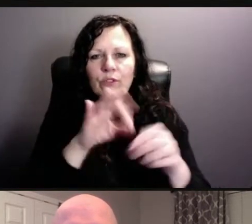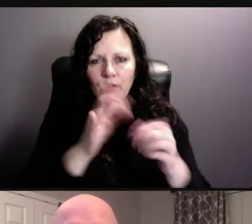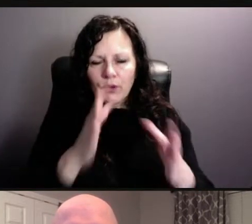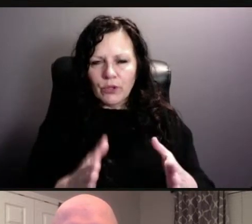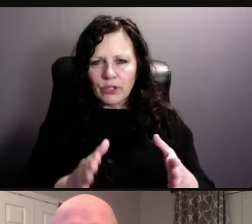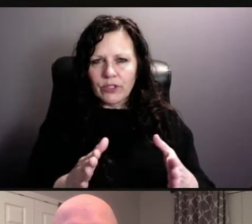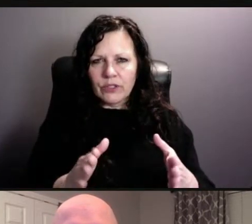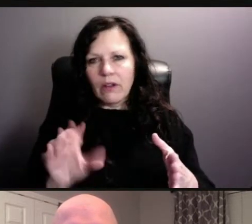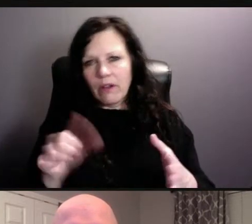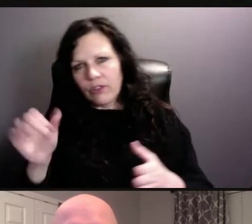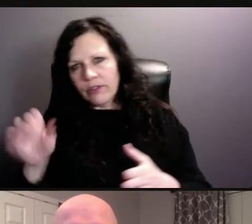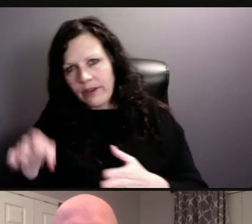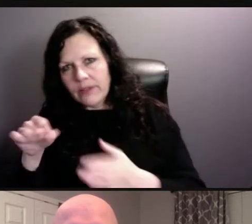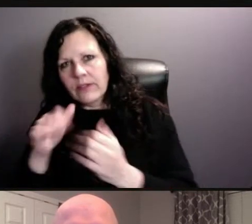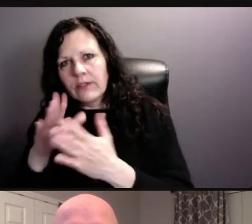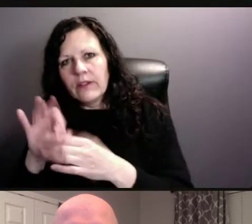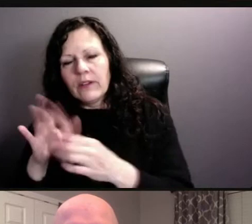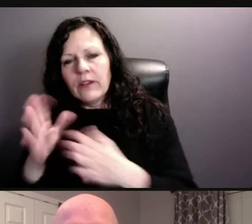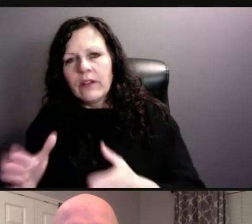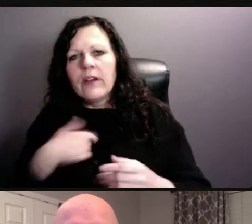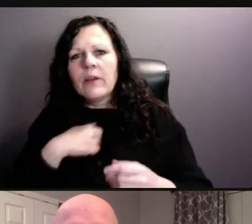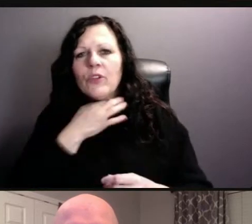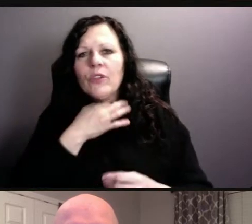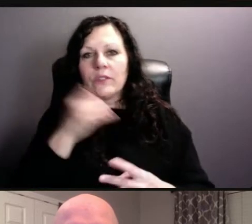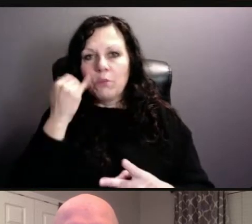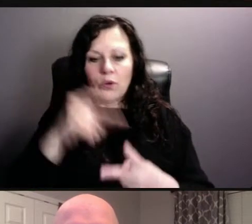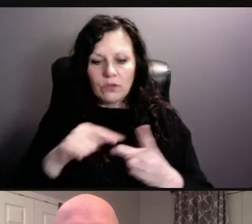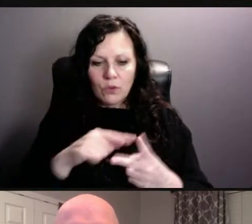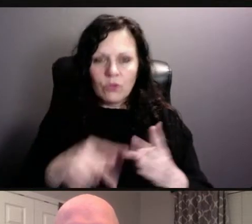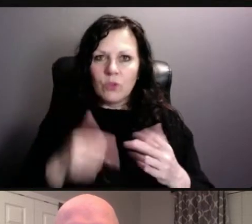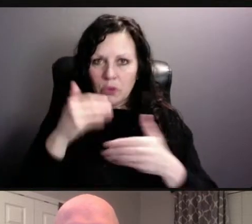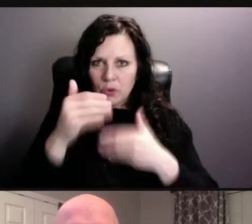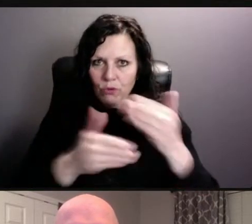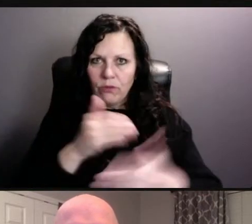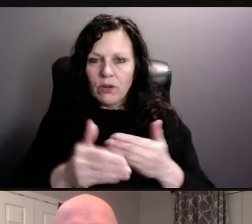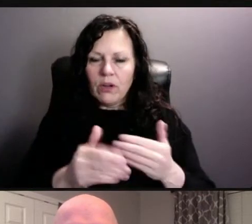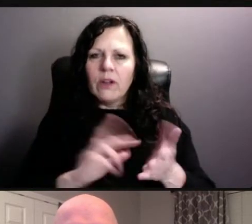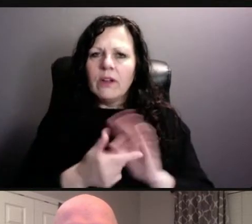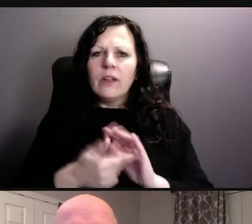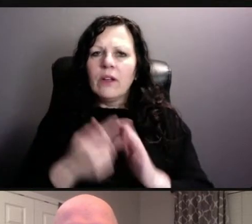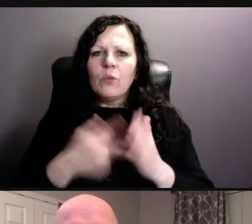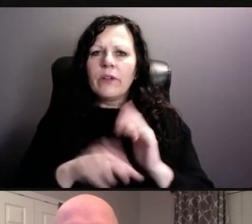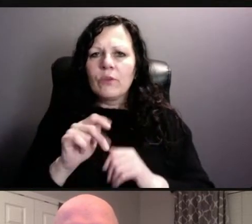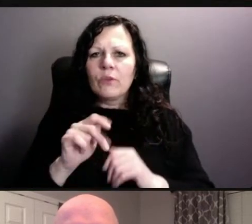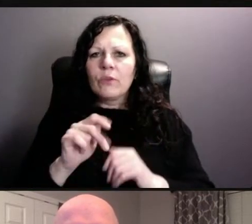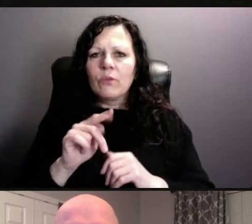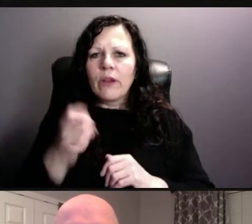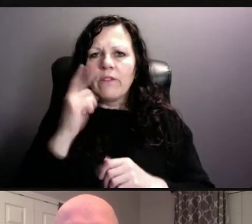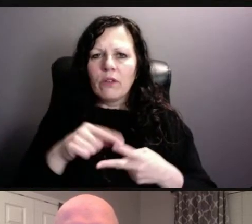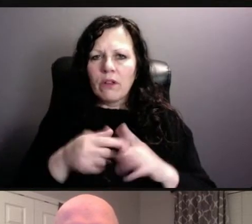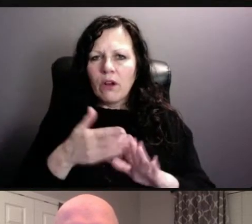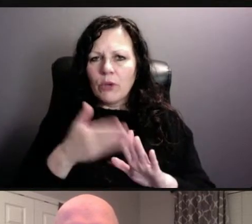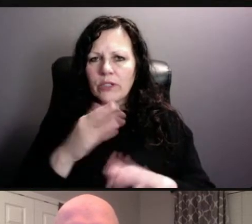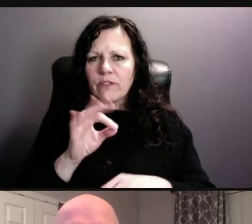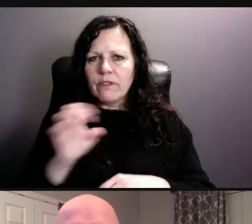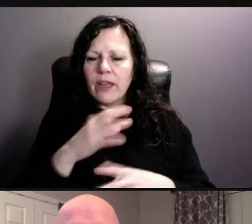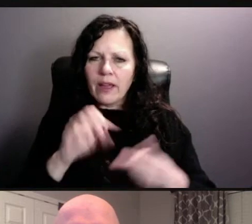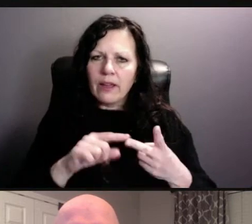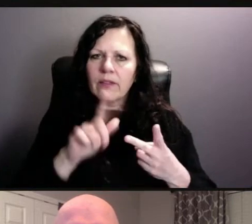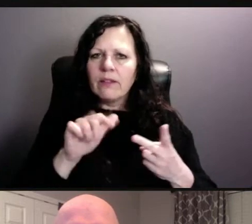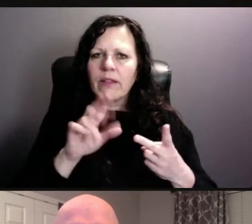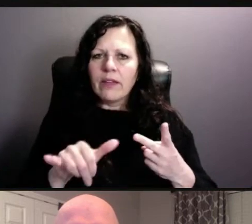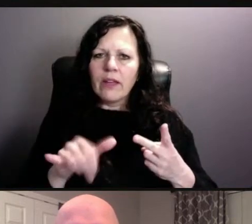WITH ONE OF THEM NOT NEEDING TO